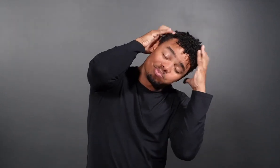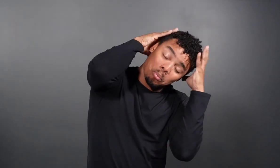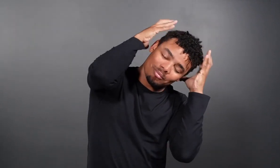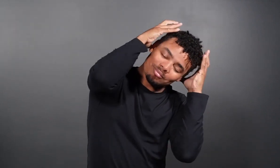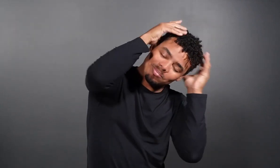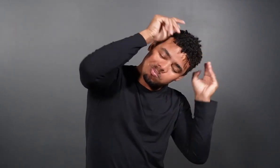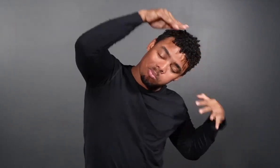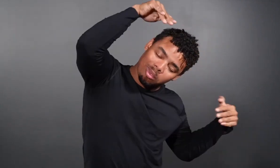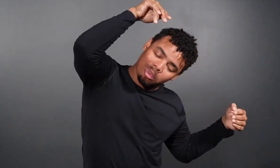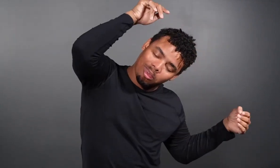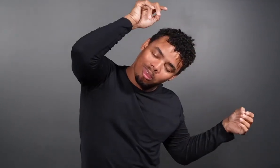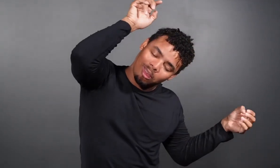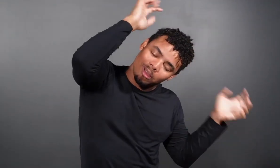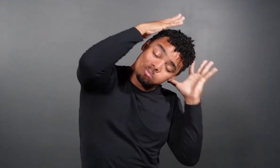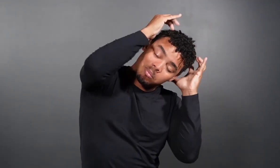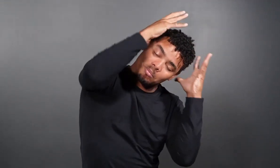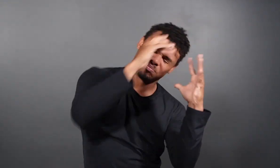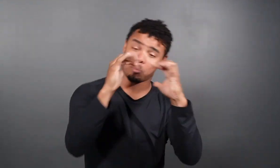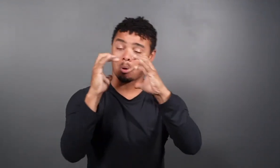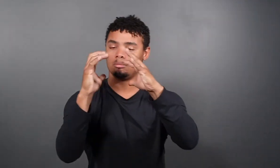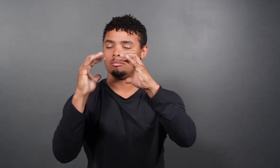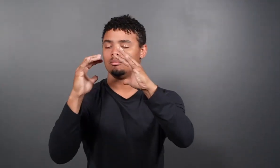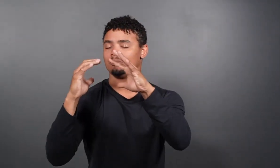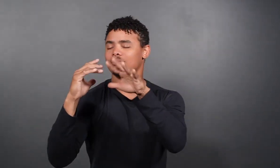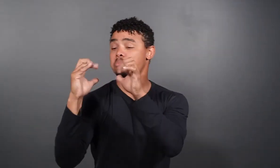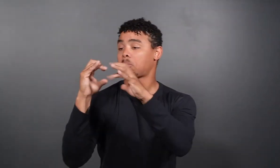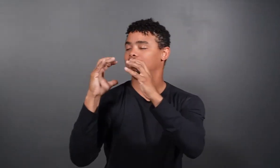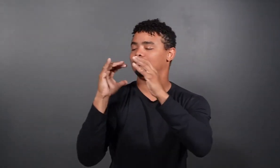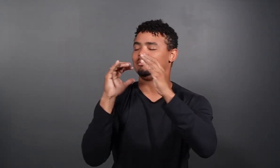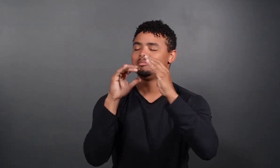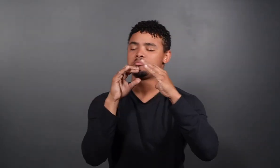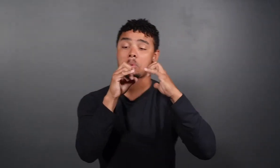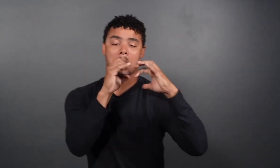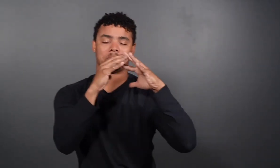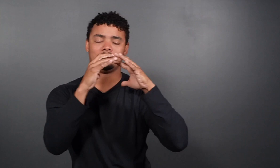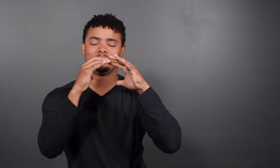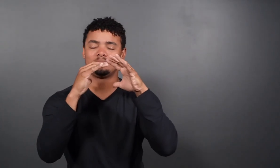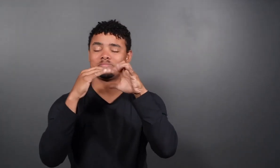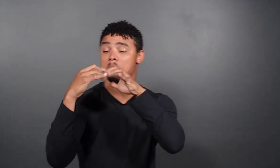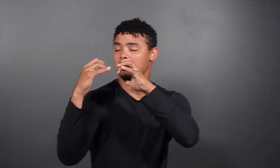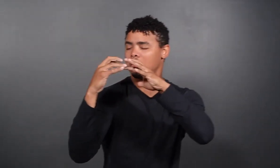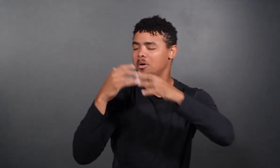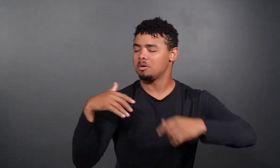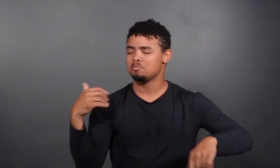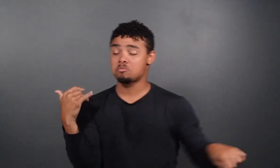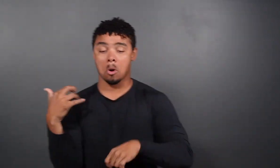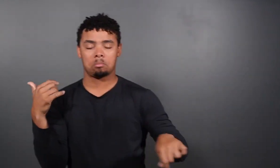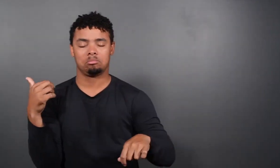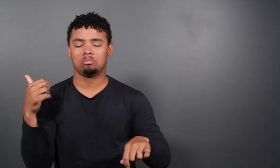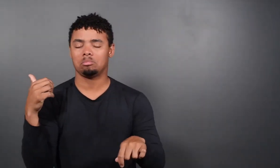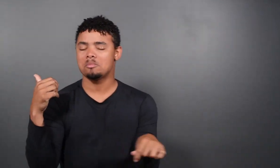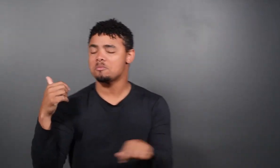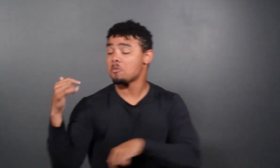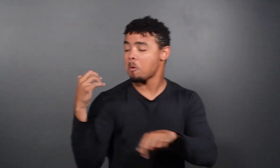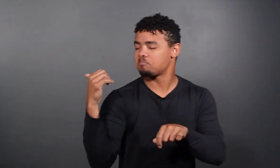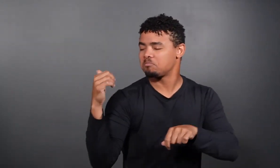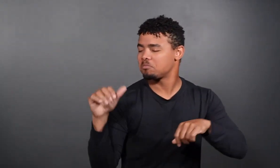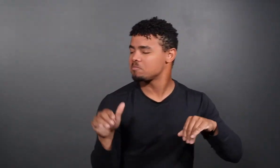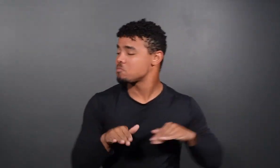busy a buzzin’ her locks weightless brain bubbling ups the tempo of the cello’s rock